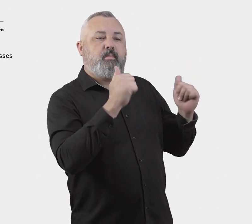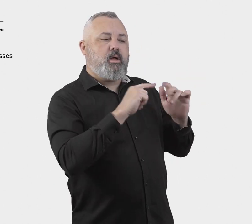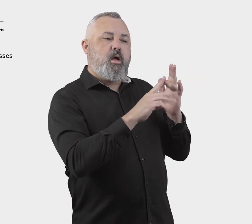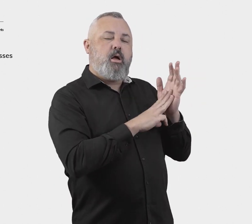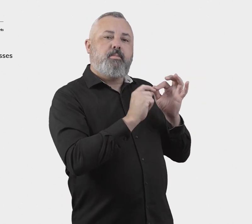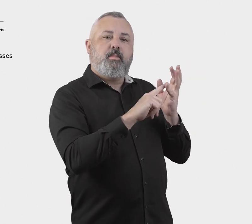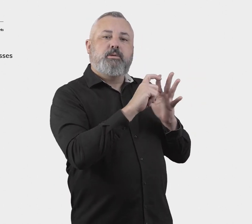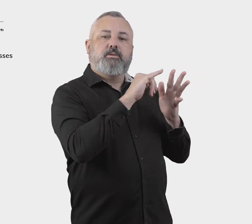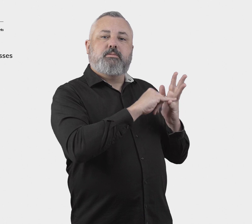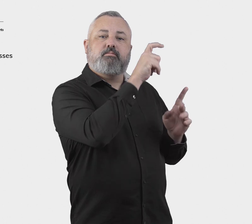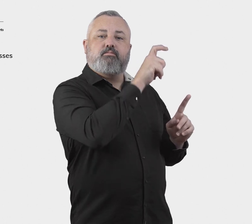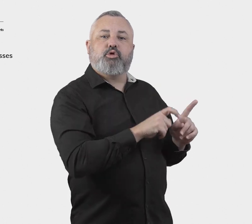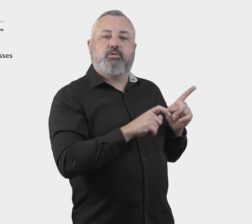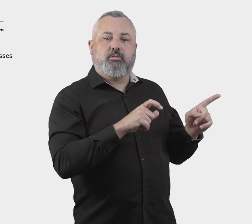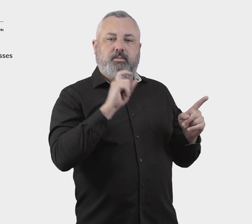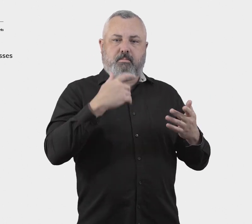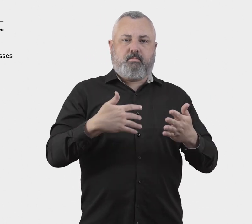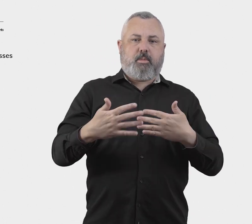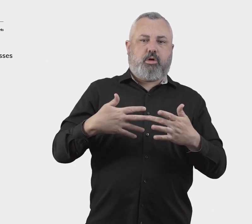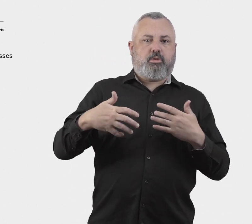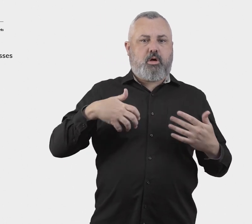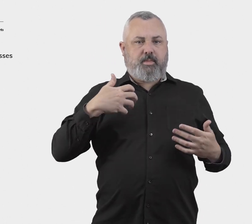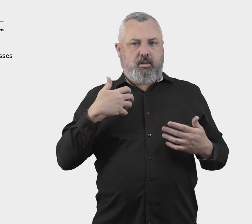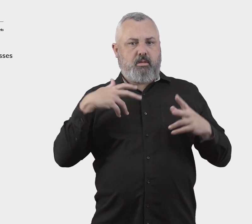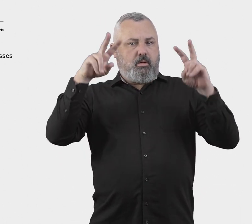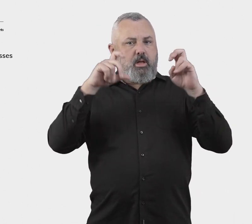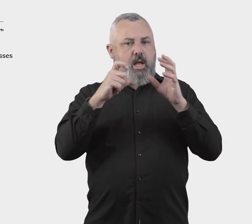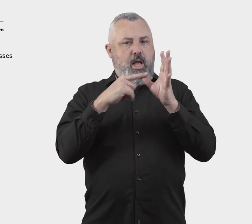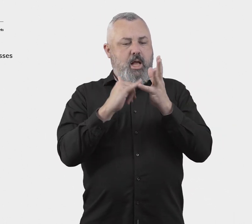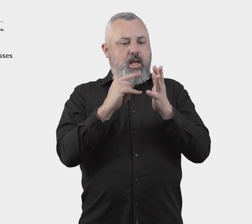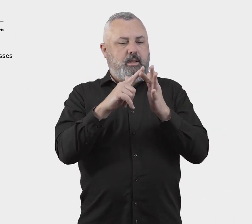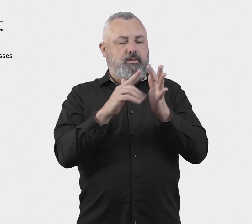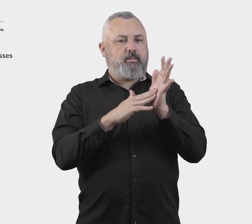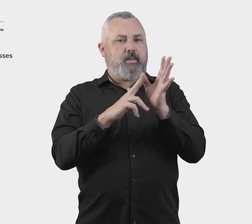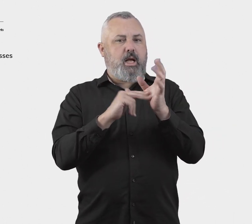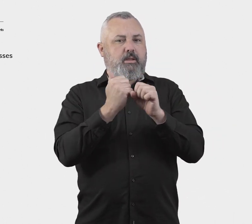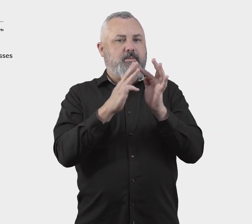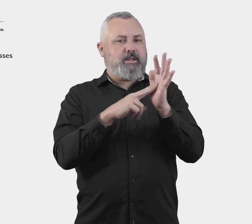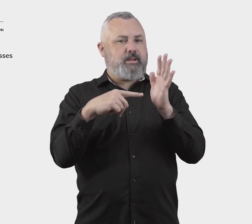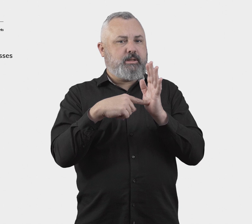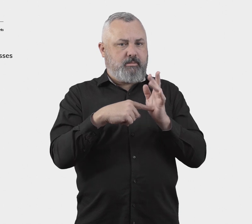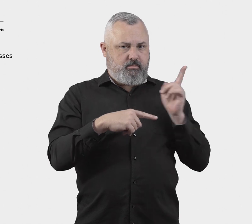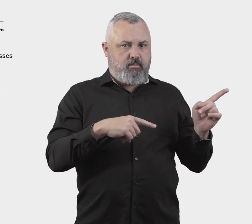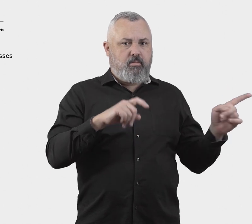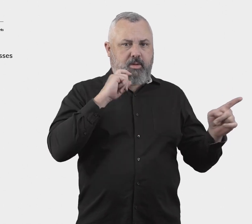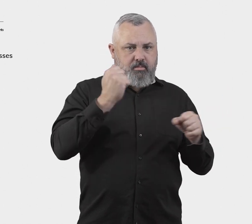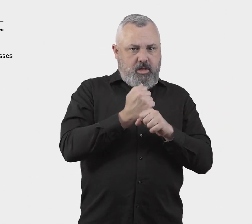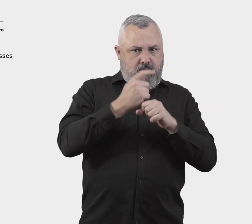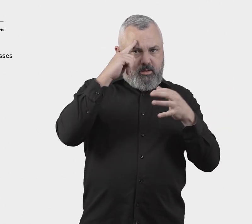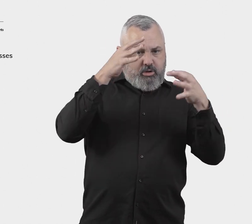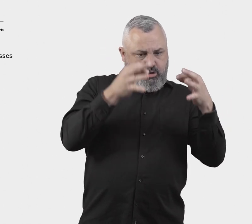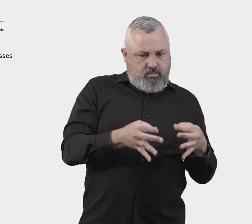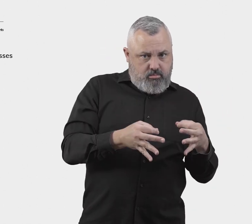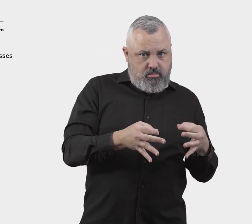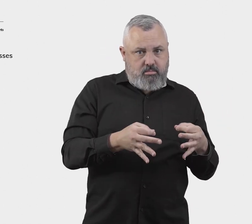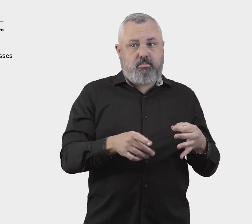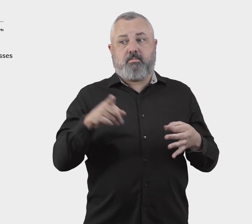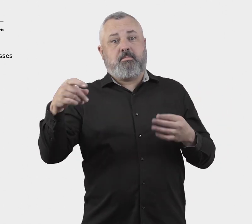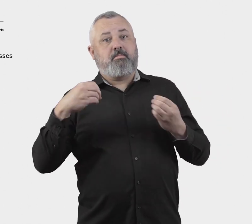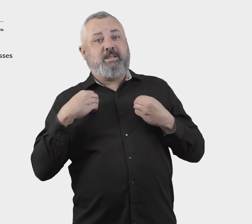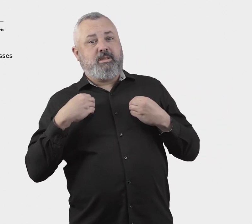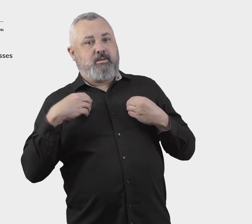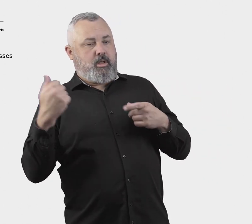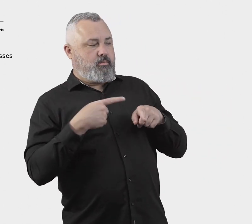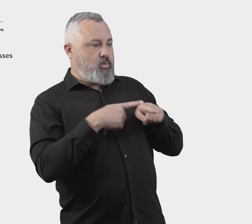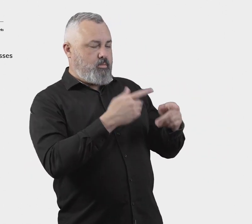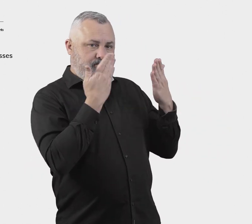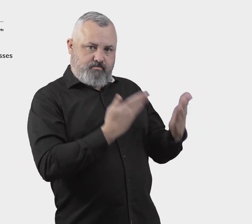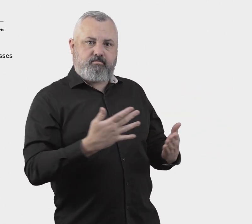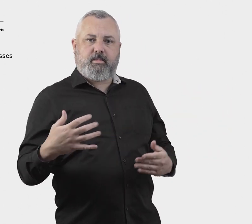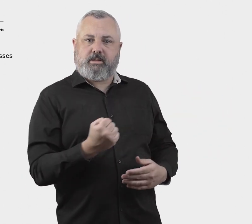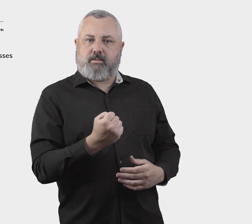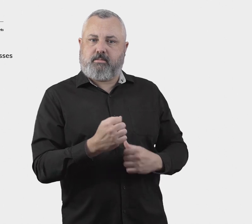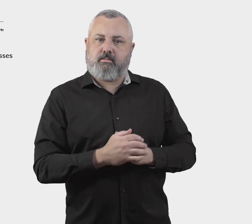3. case management and binding decision by the ombudsperson.